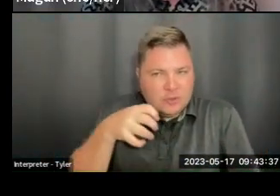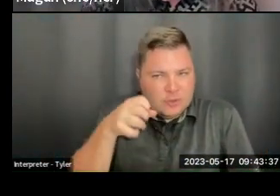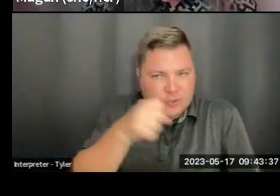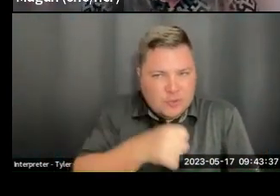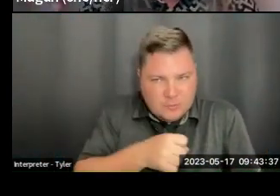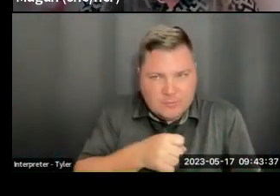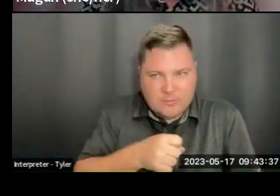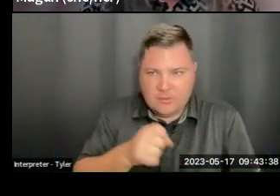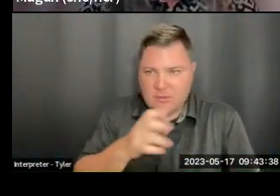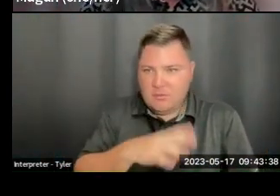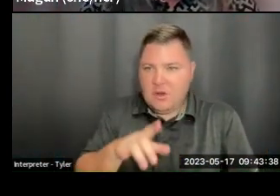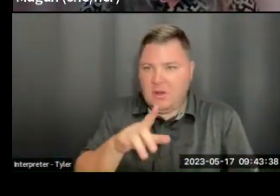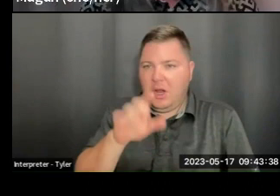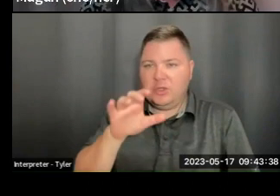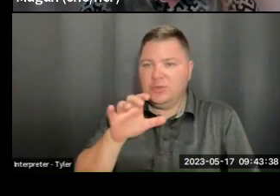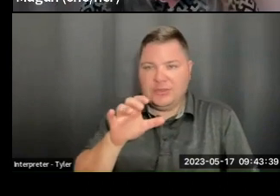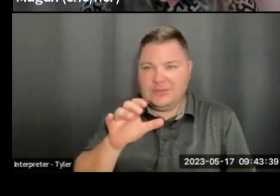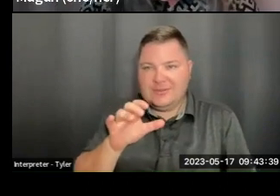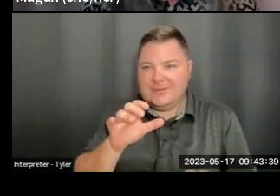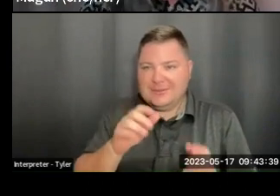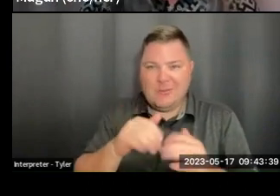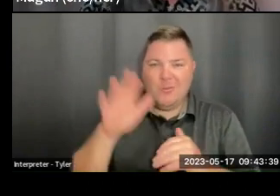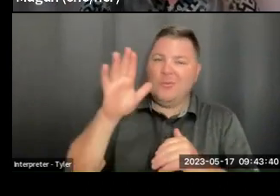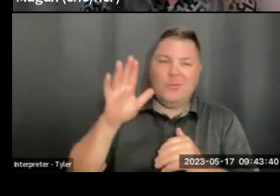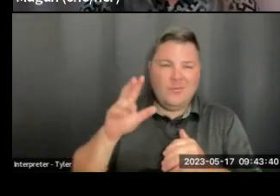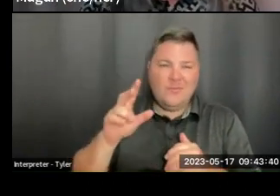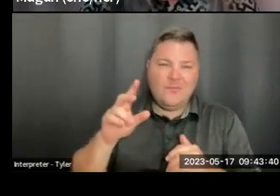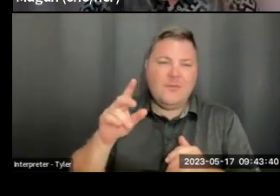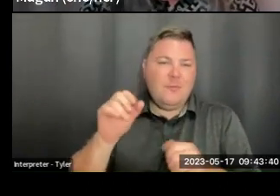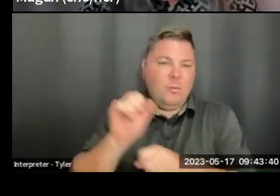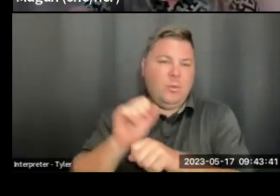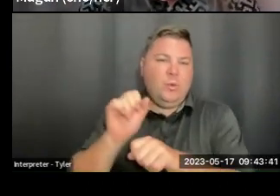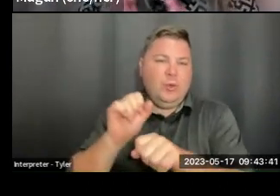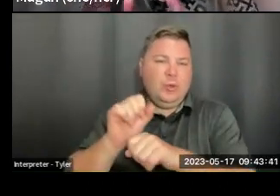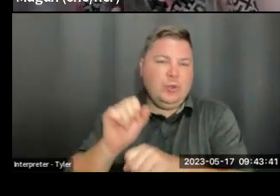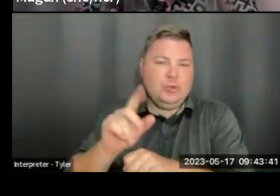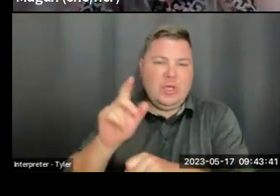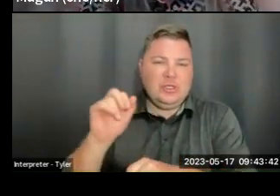To be clear, Bush stadium holds over 47,000 people. I assume that they have hundreds of